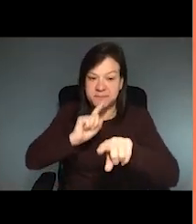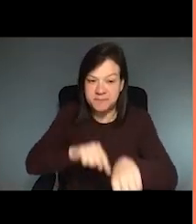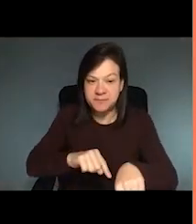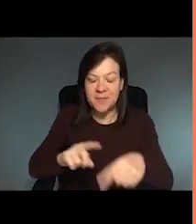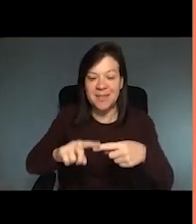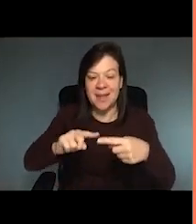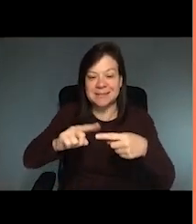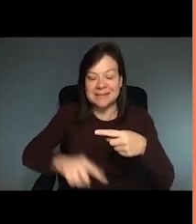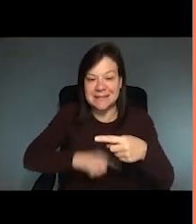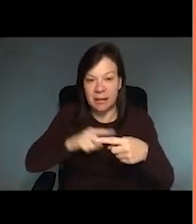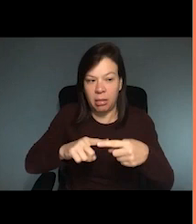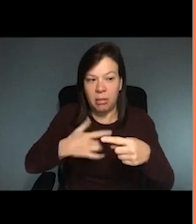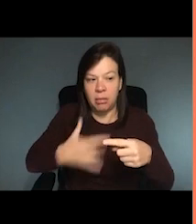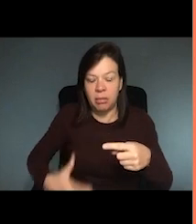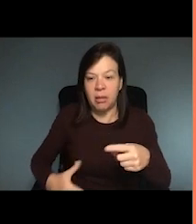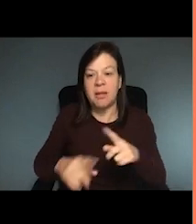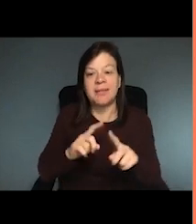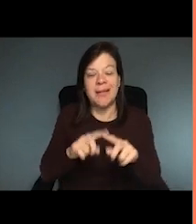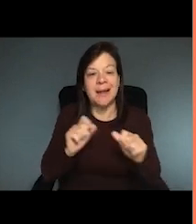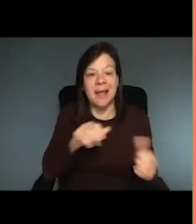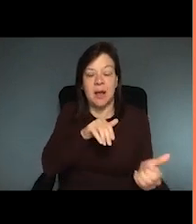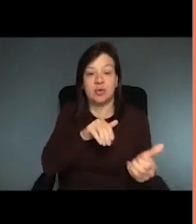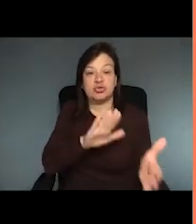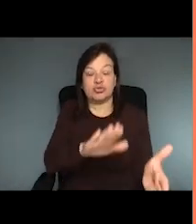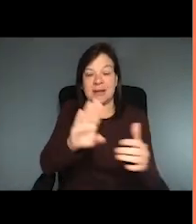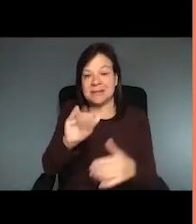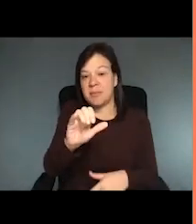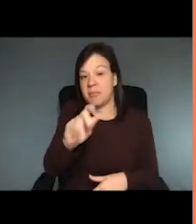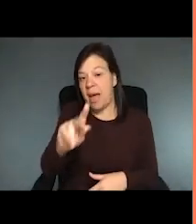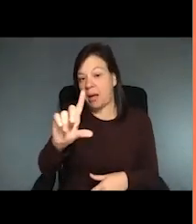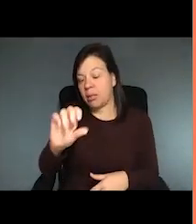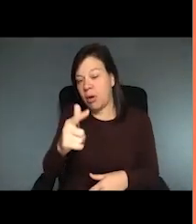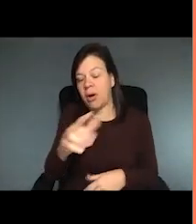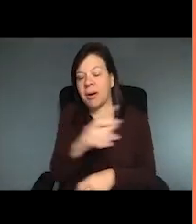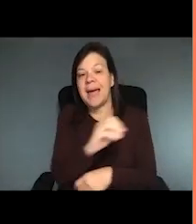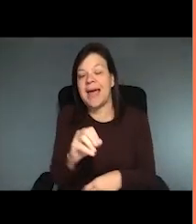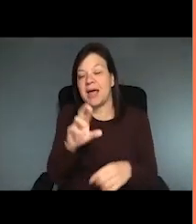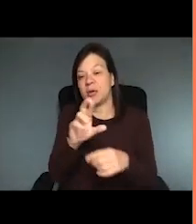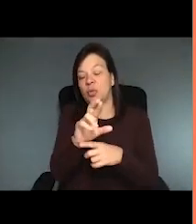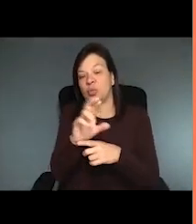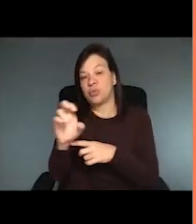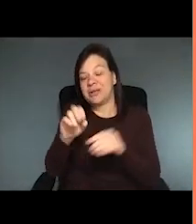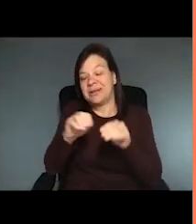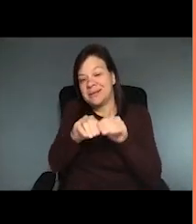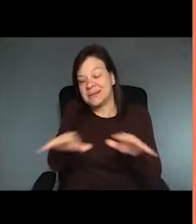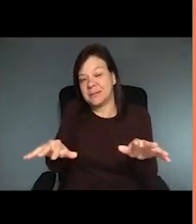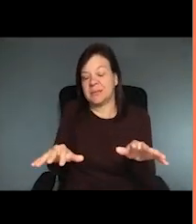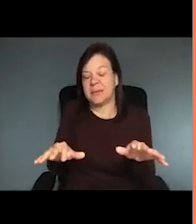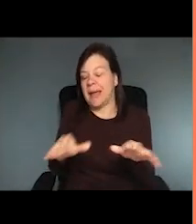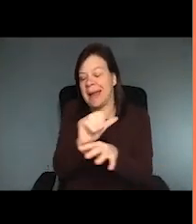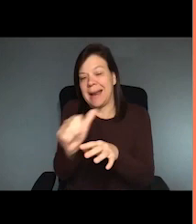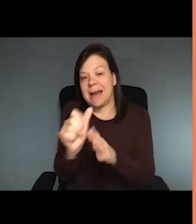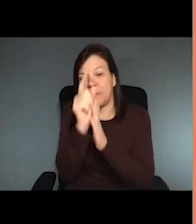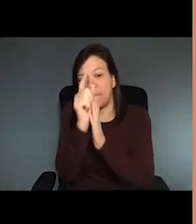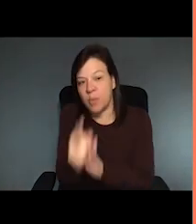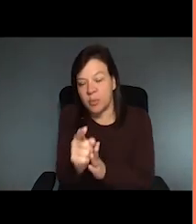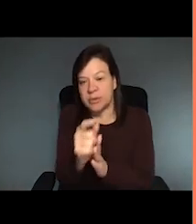SOLUTION THAT WAS CYCLICAL IN NATURE THAT COULD NOT ONLY ADDRESS THE BACKLOG BUT COULD BE REDEPLOYED AT ANY